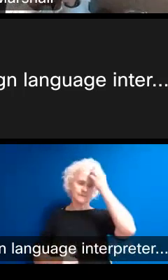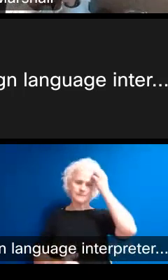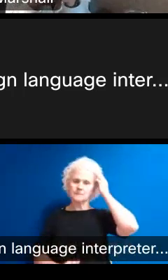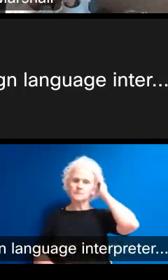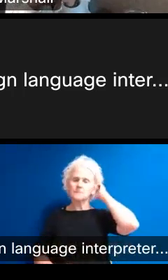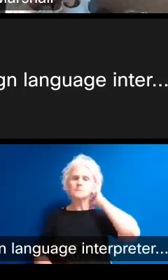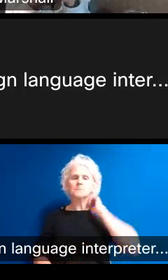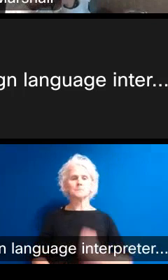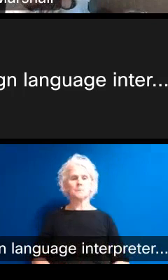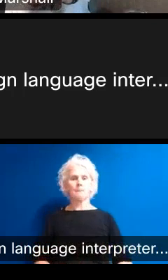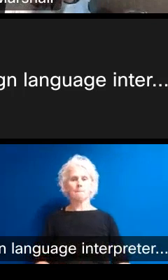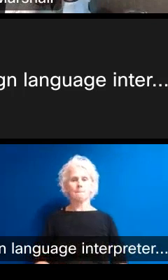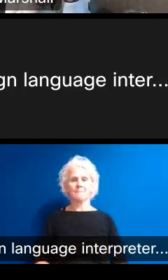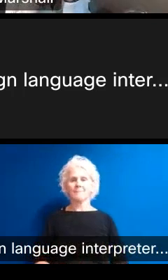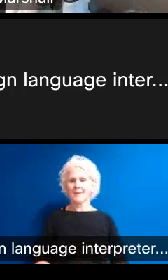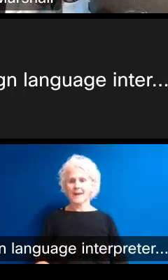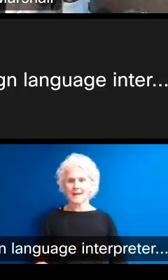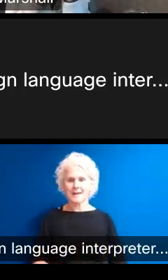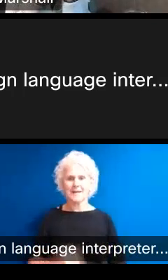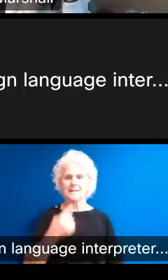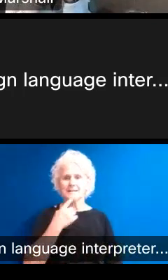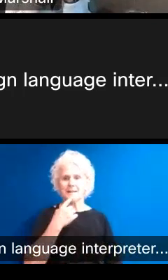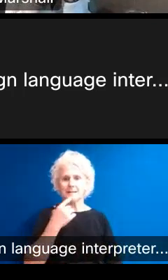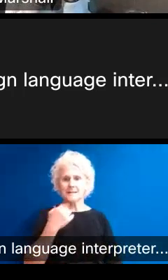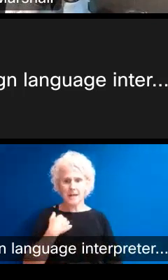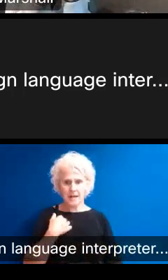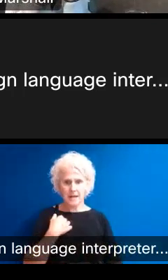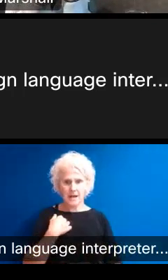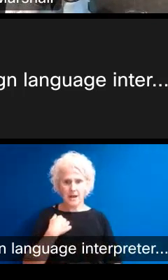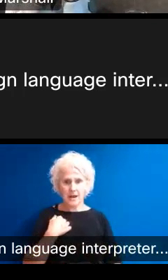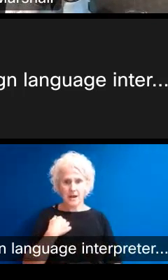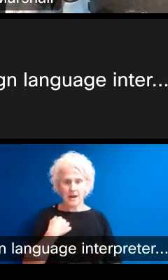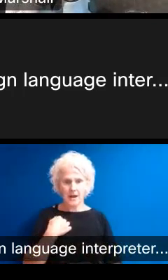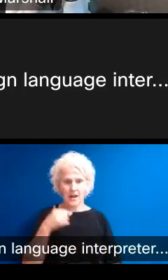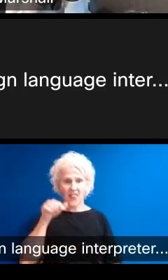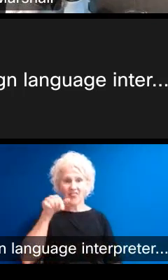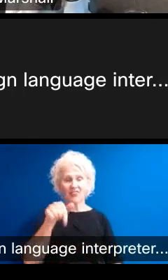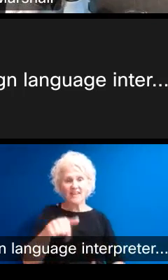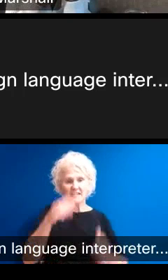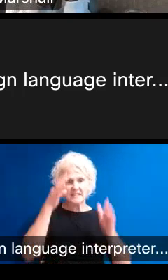And as I mentioned, to the person centered lens this decisions should be made with the child,